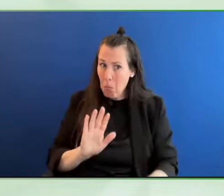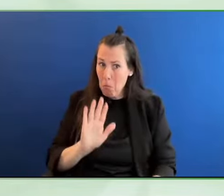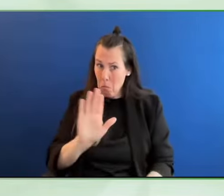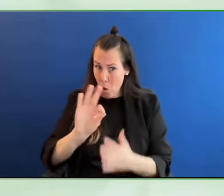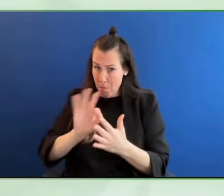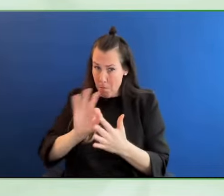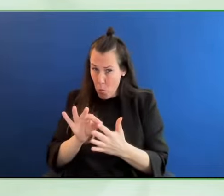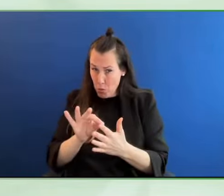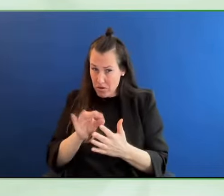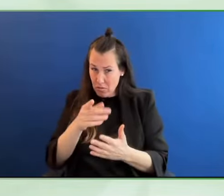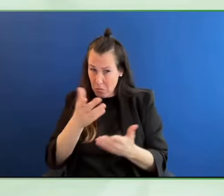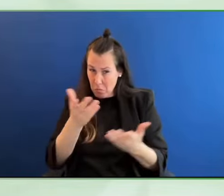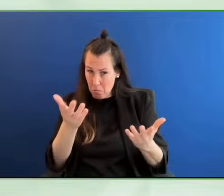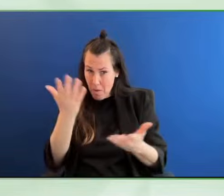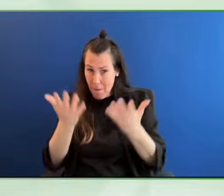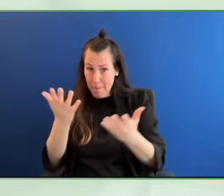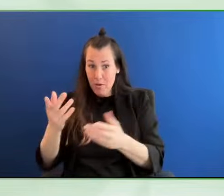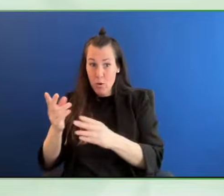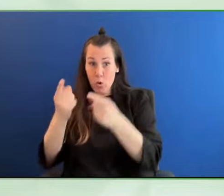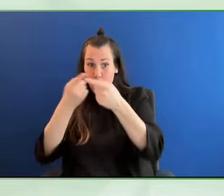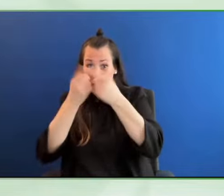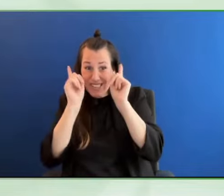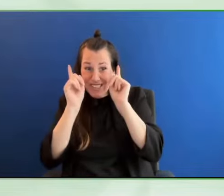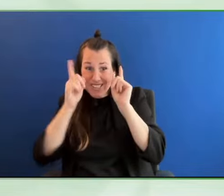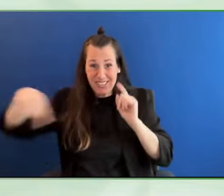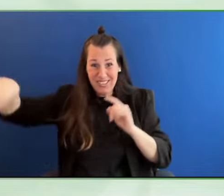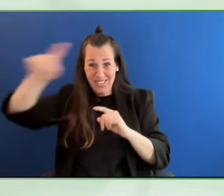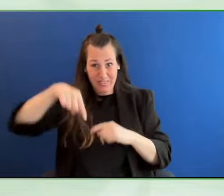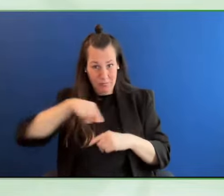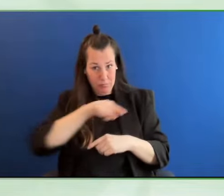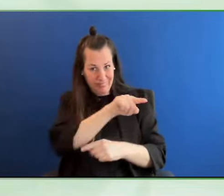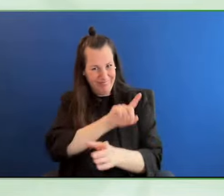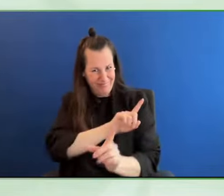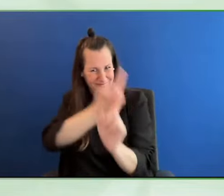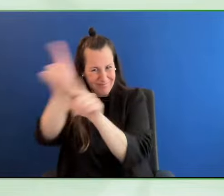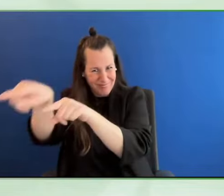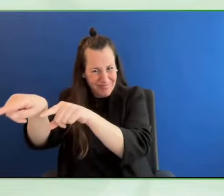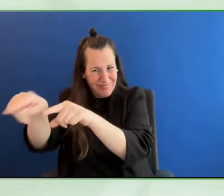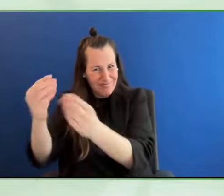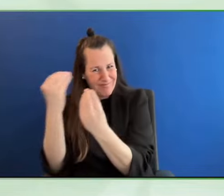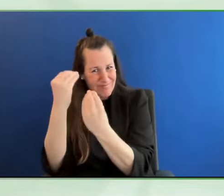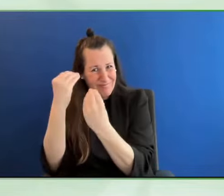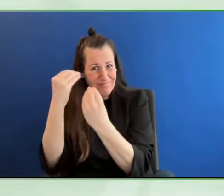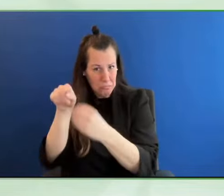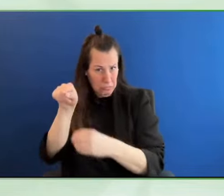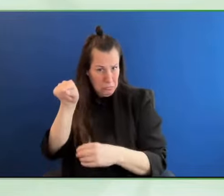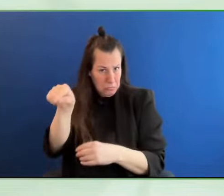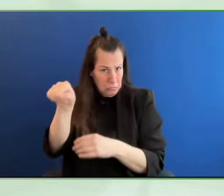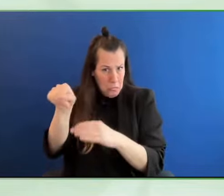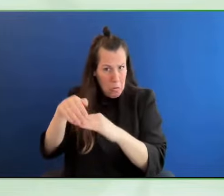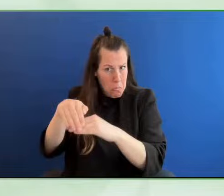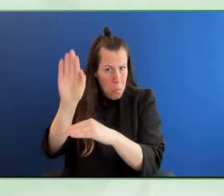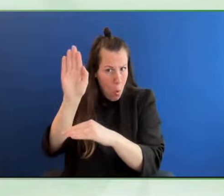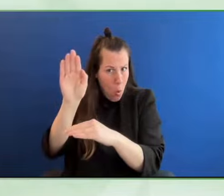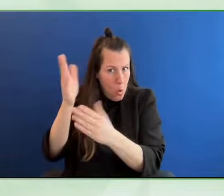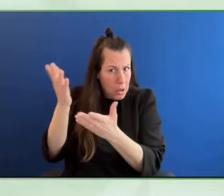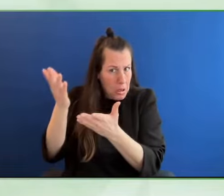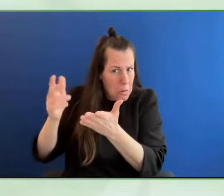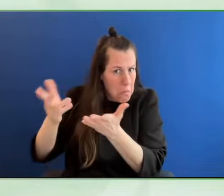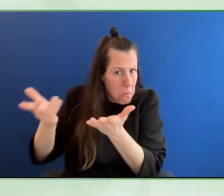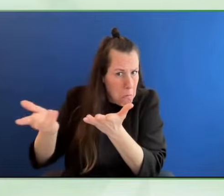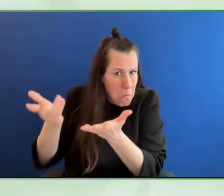Because we can completely revolutionise how we tap into the disability and skills market.